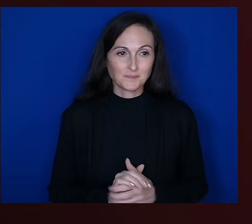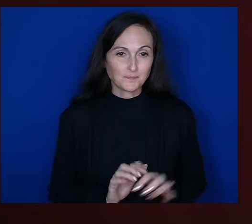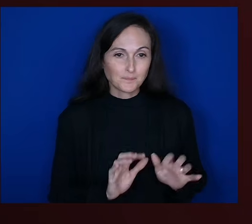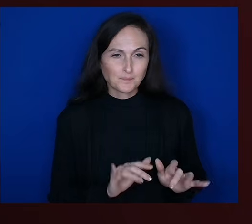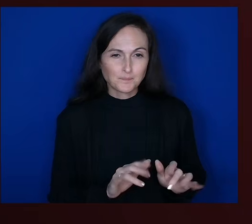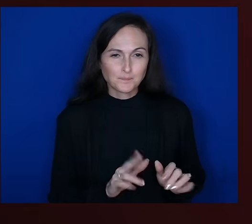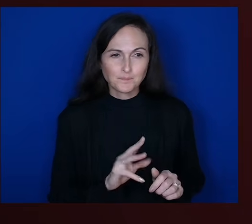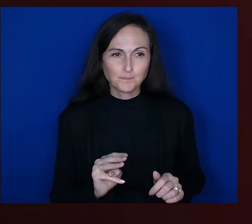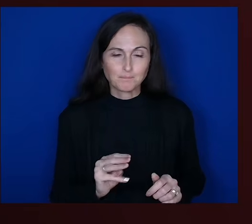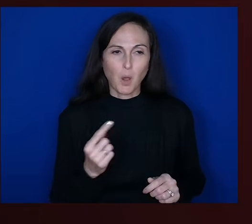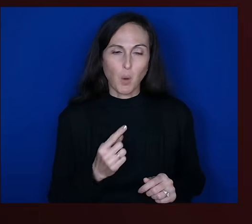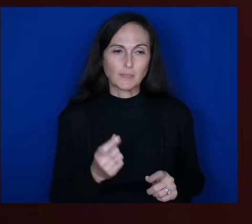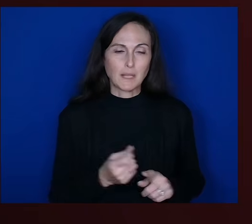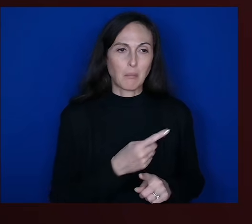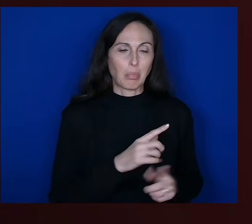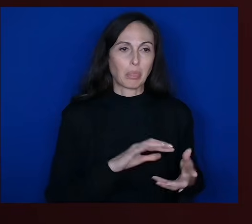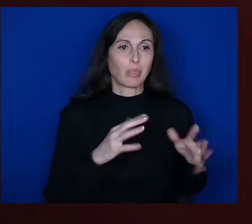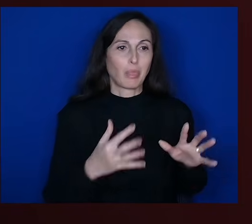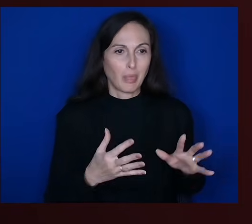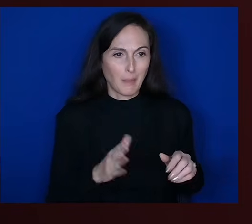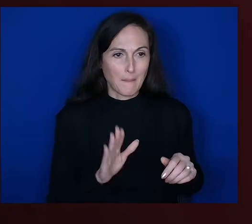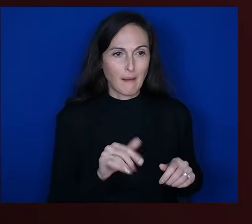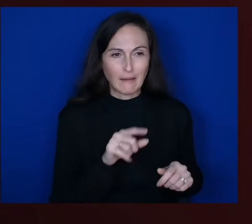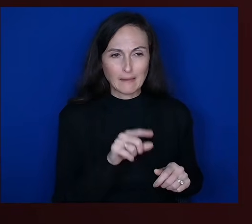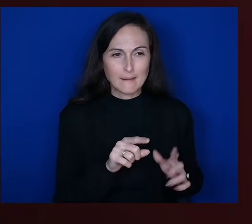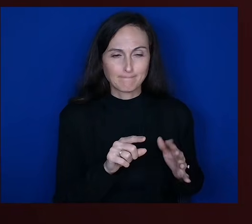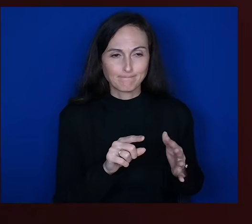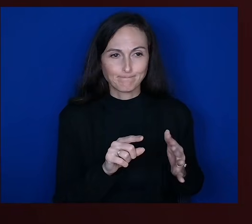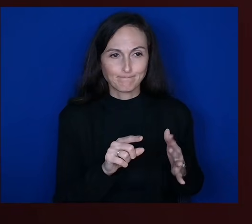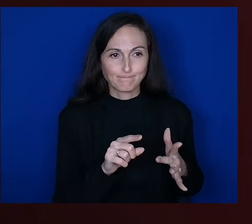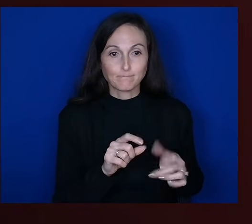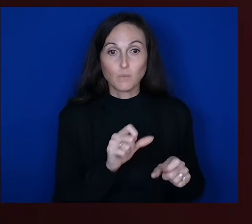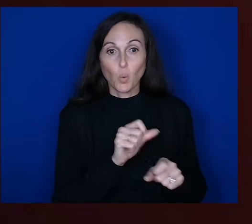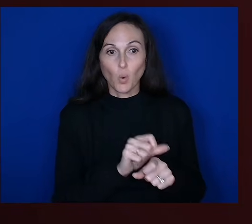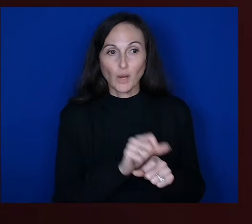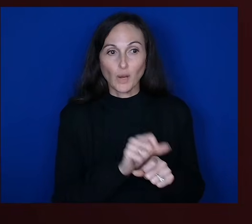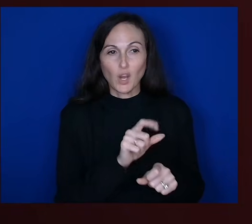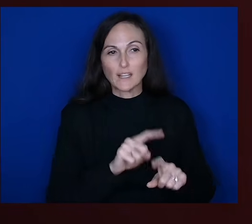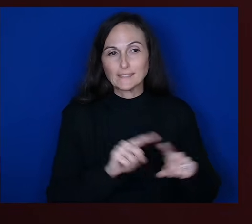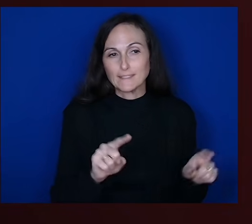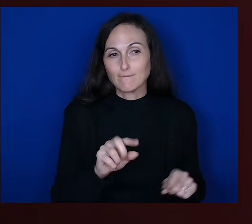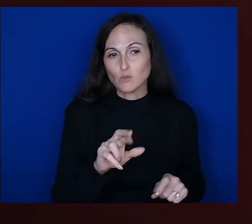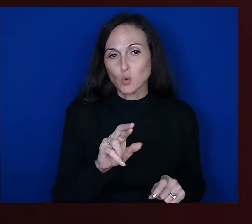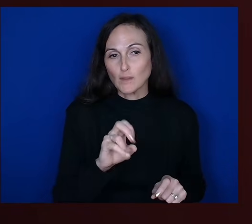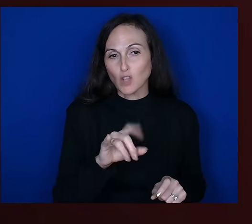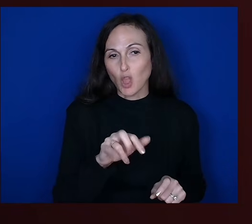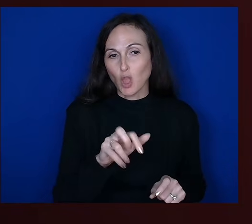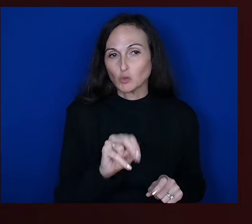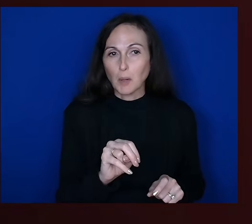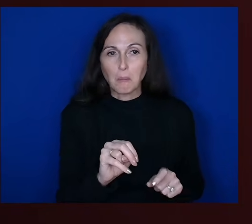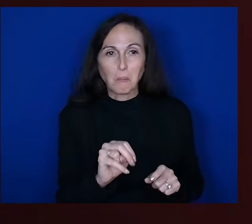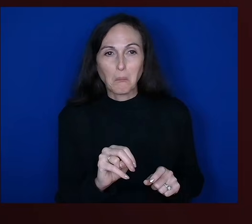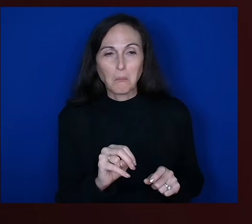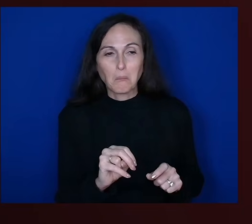by working on a different resolution. Let's see how we do. So, this is going -- if you're not